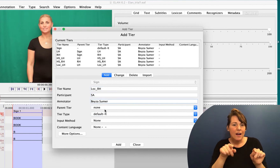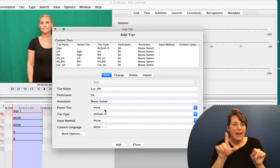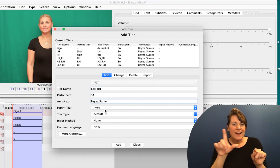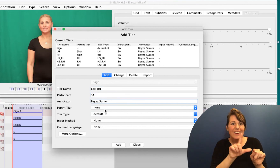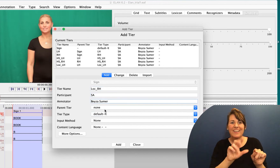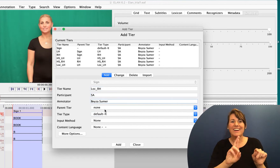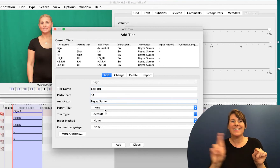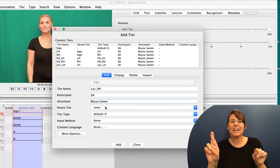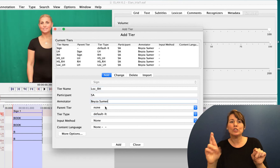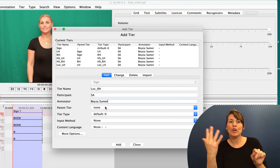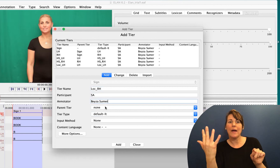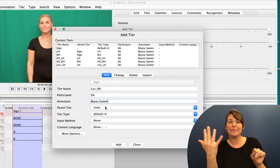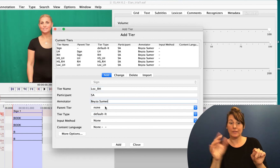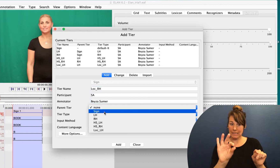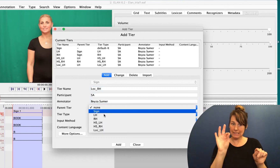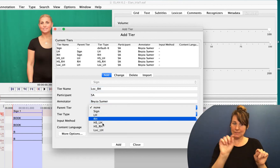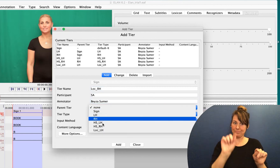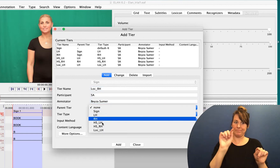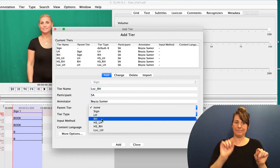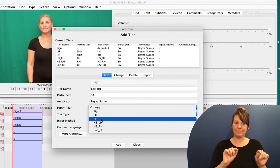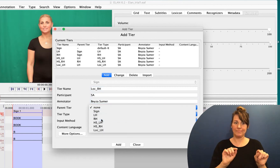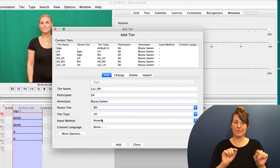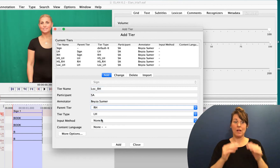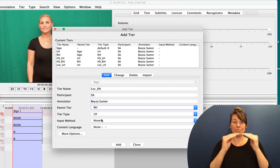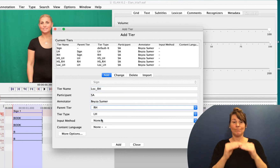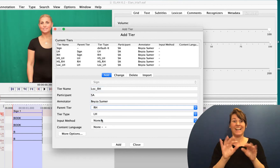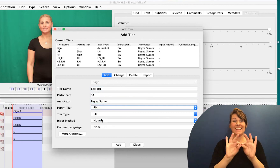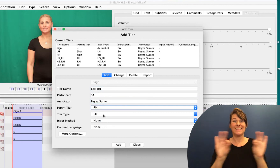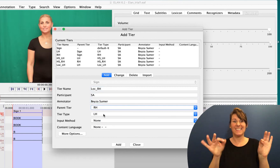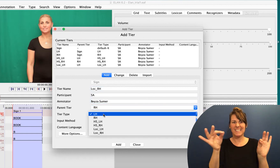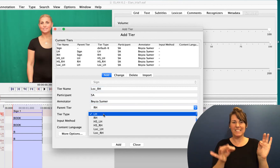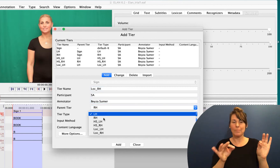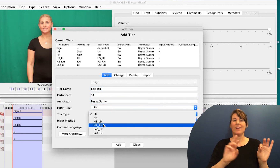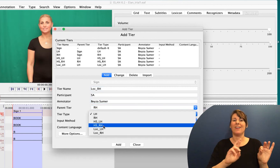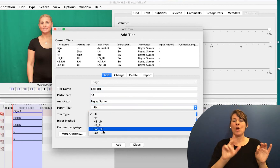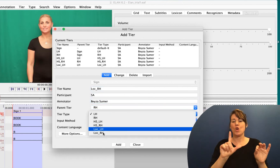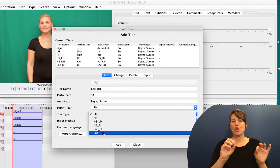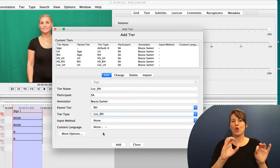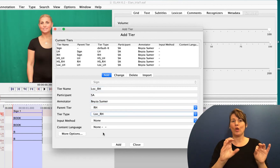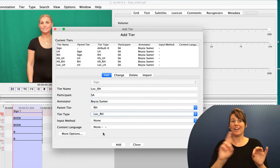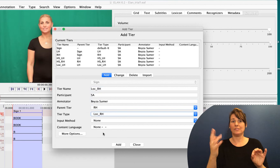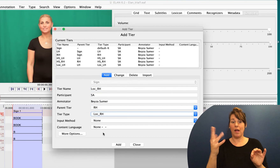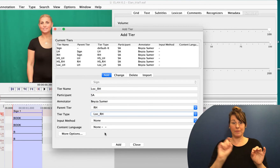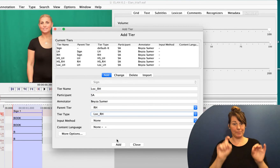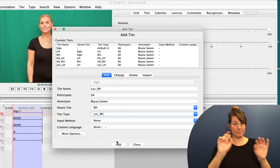previous information: The parent tier will be right hand and the tier type, will be location, right hand.